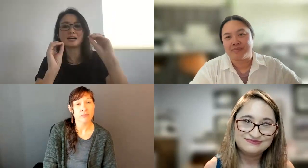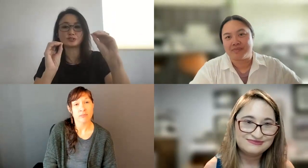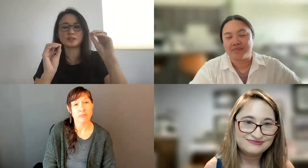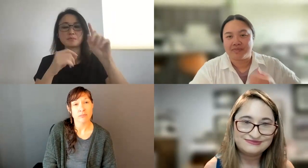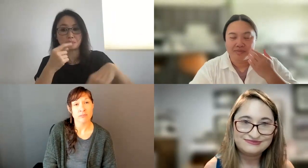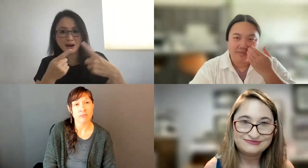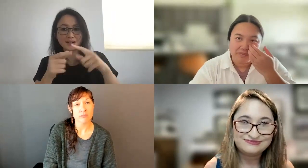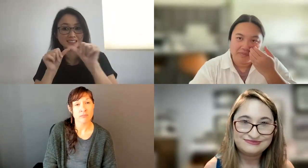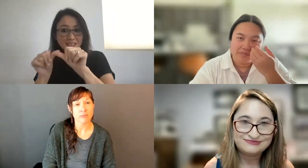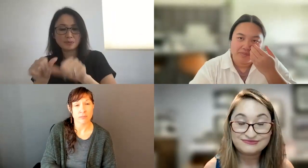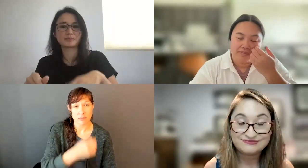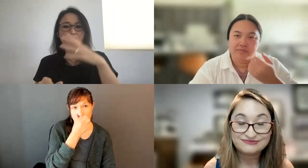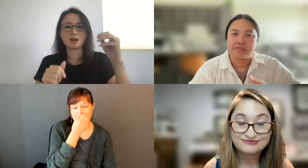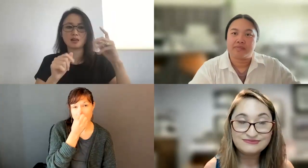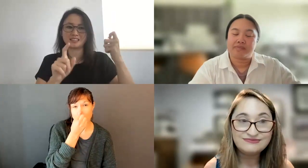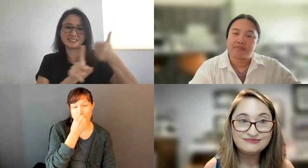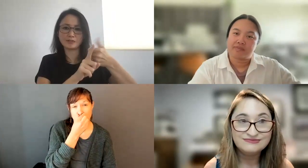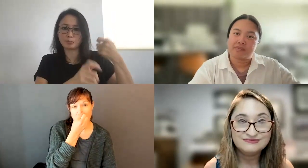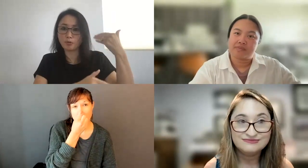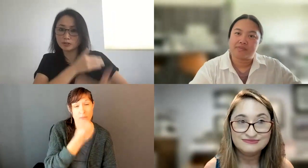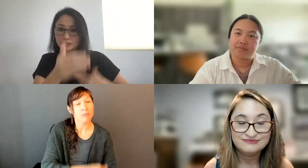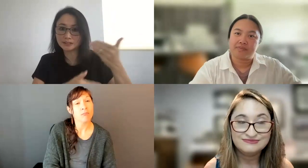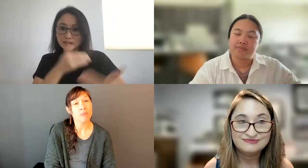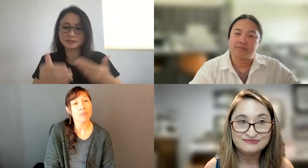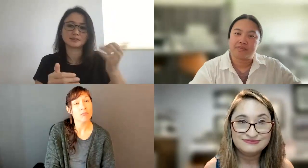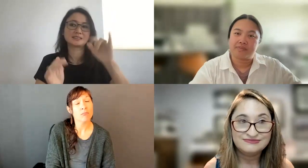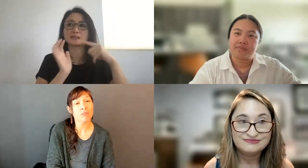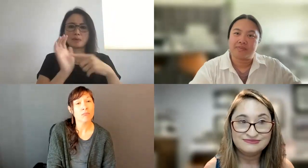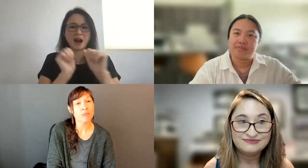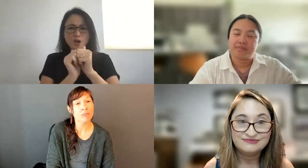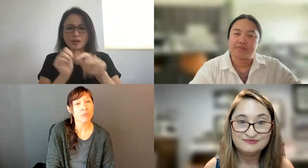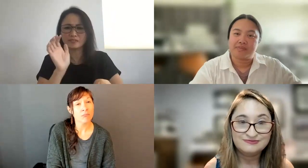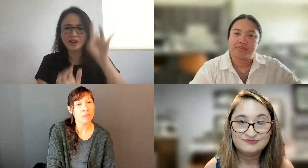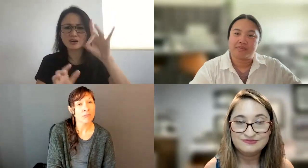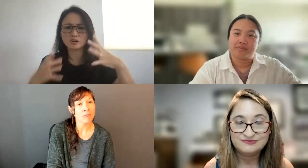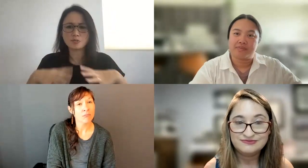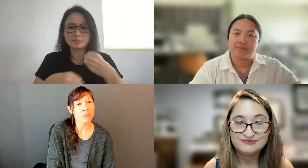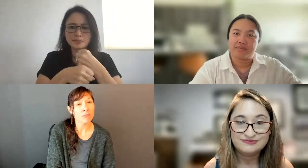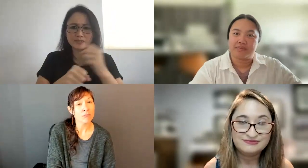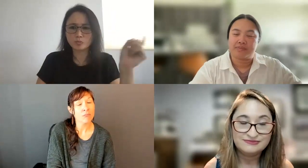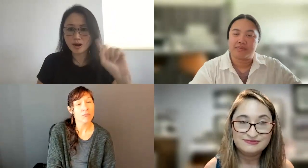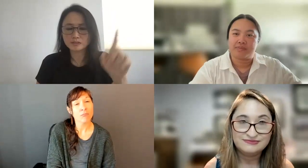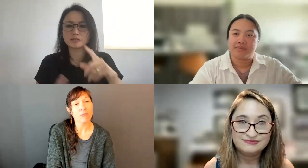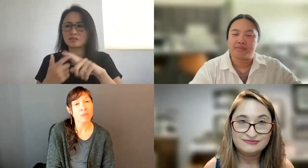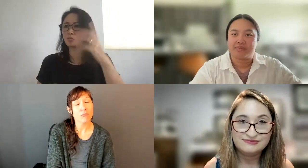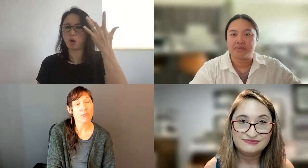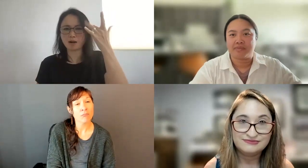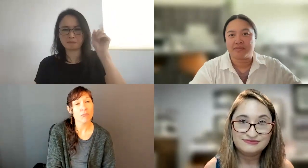We're sharing a lot of information and also lessons about sustainability and the process. Like for example, how to find clothes,